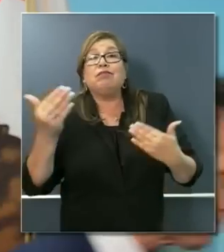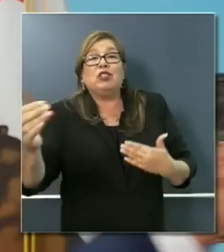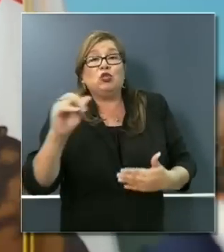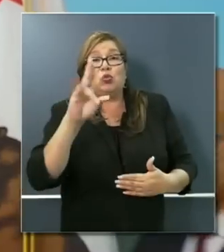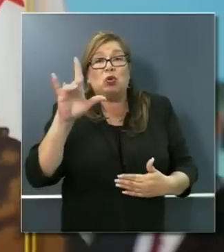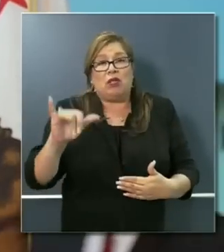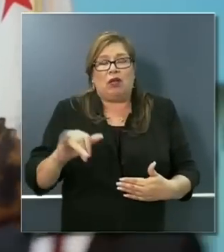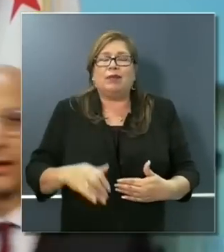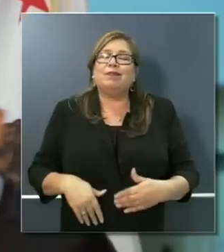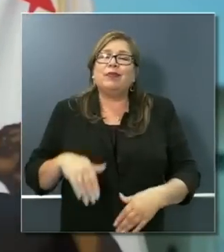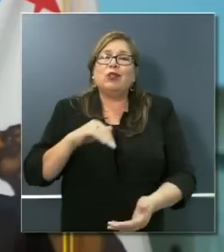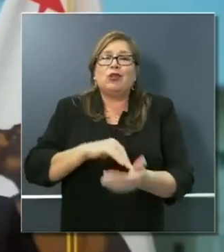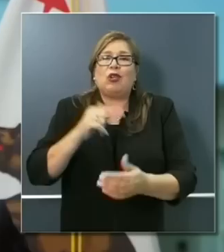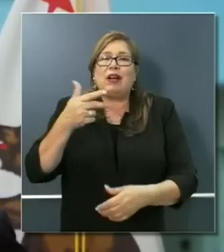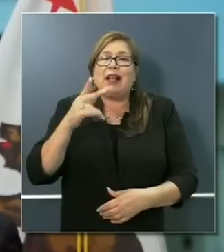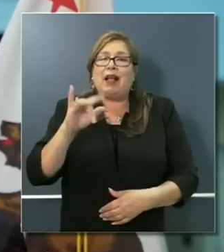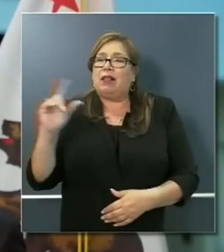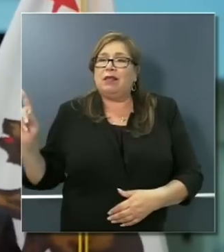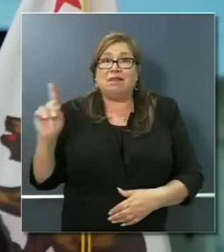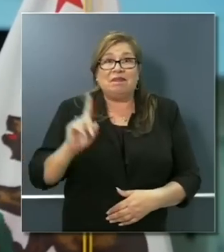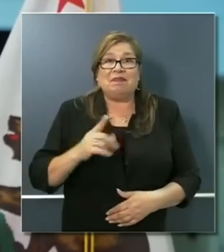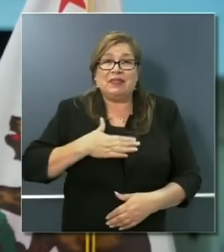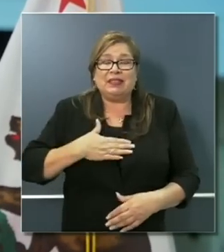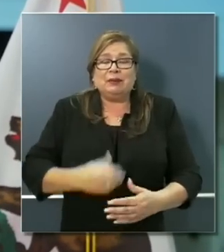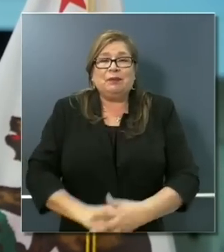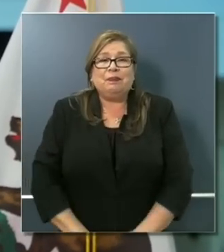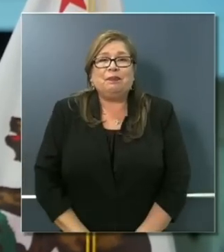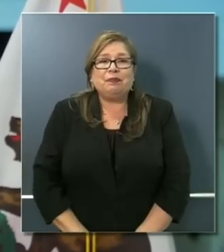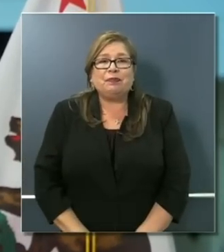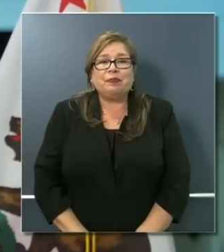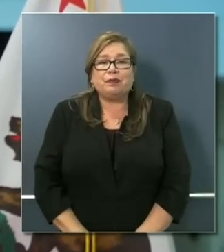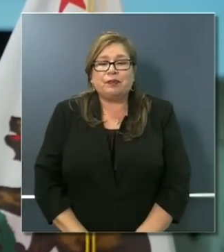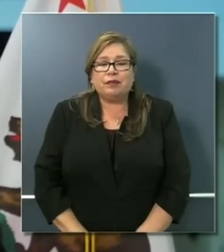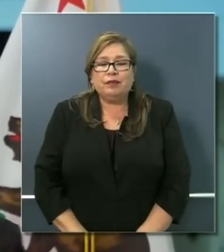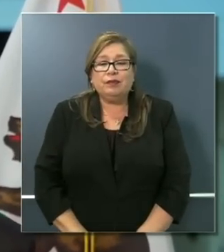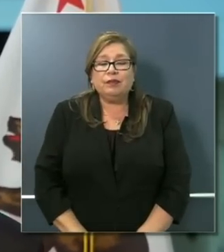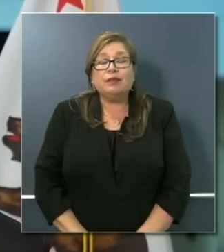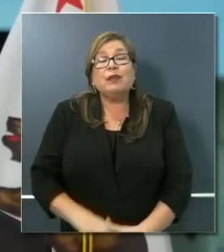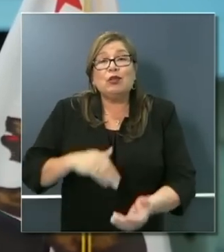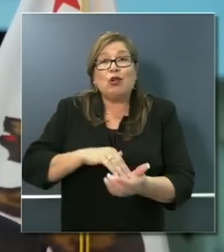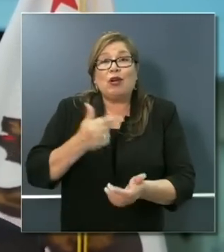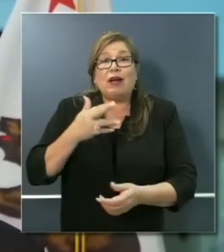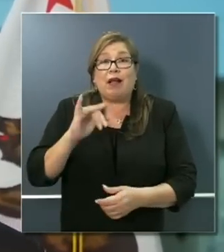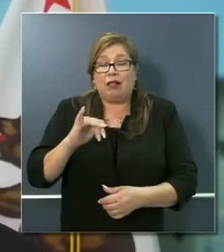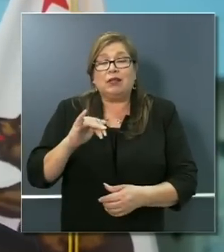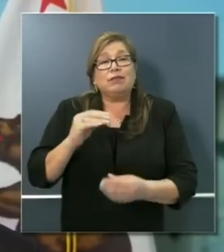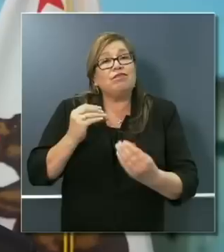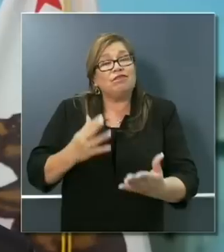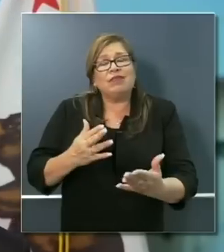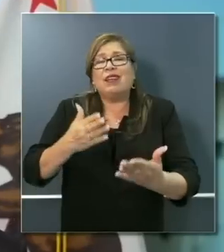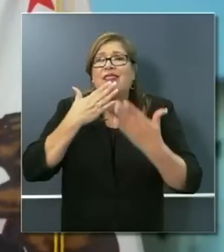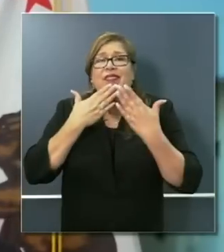RESOURCES AND TO GIVE YOU A SENSE OF WHERE WE THINK WE ARE GOING OVER THE NEXT NUMBER OF WEEKS AND WELL INTO MAY AND